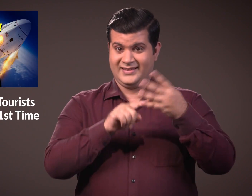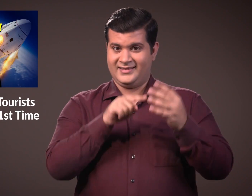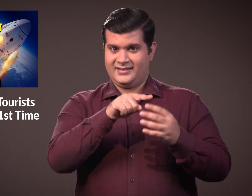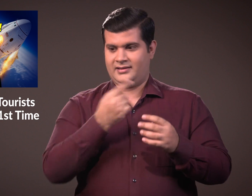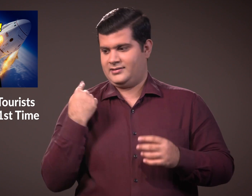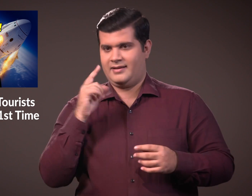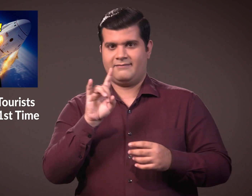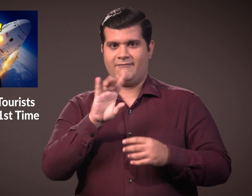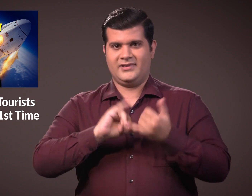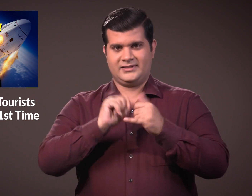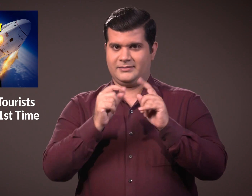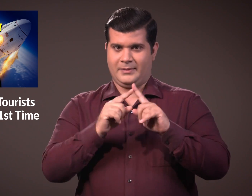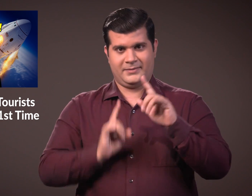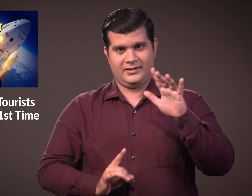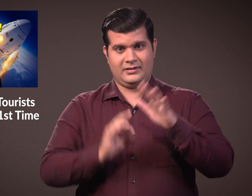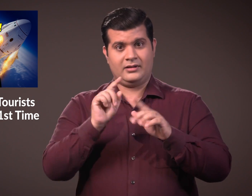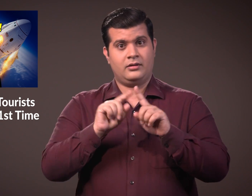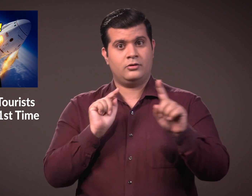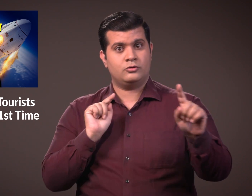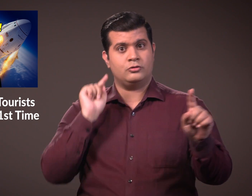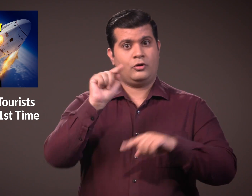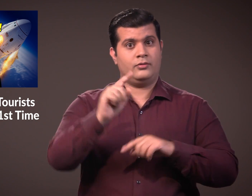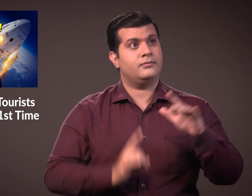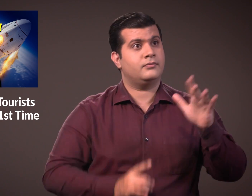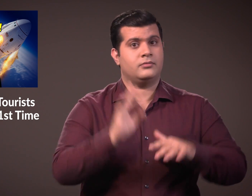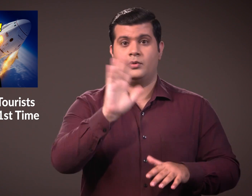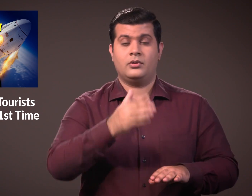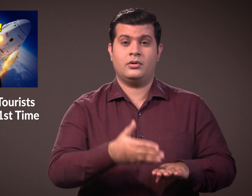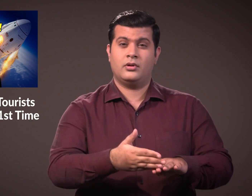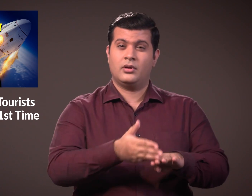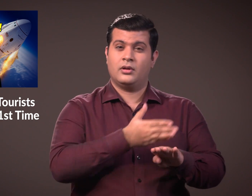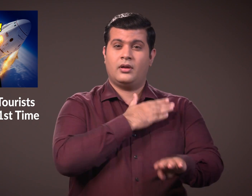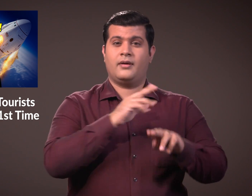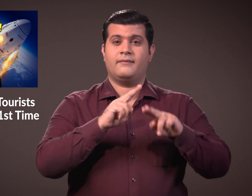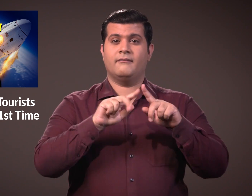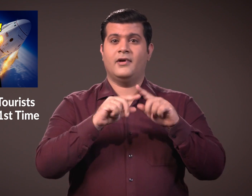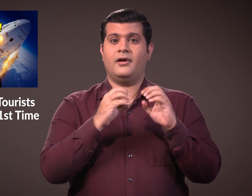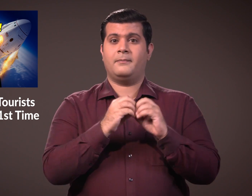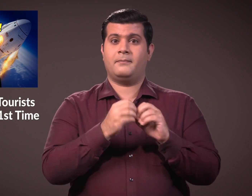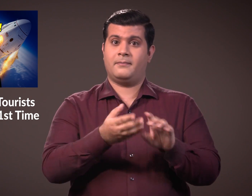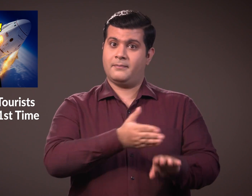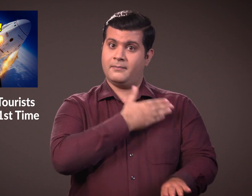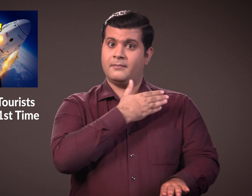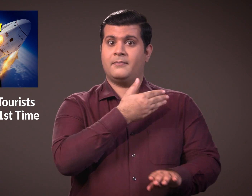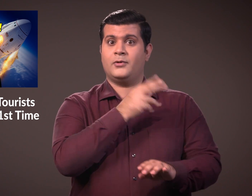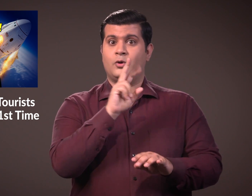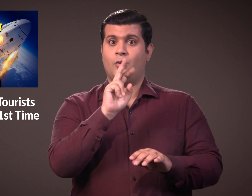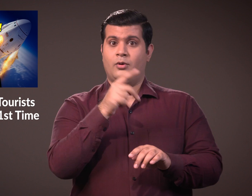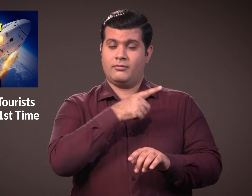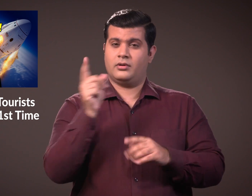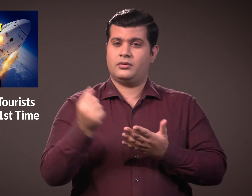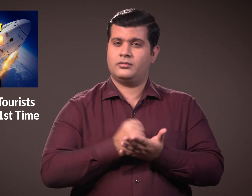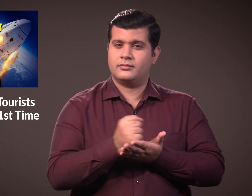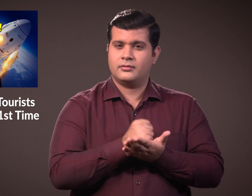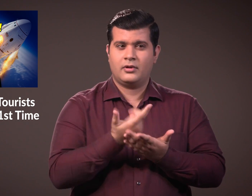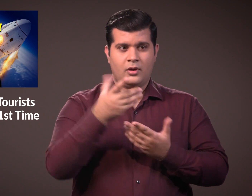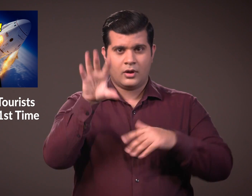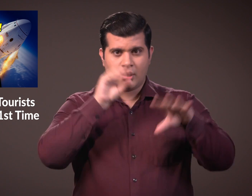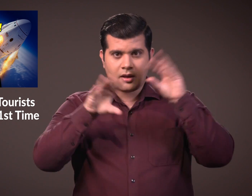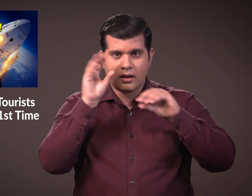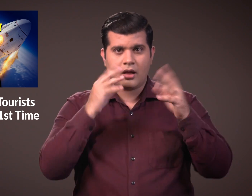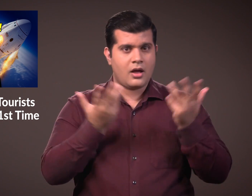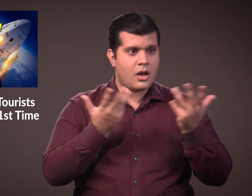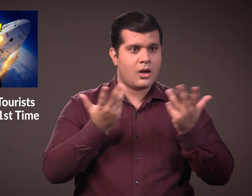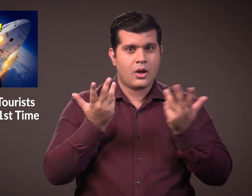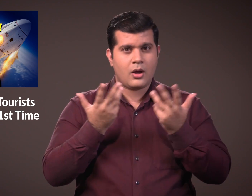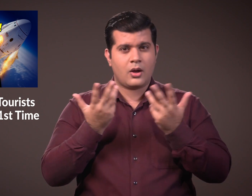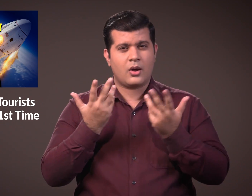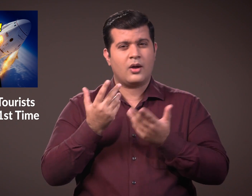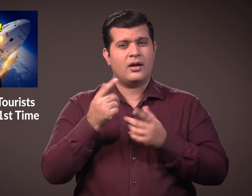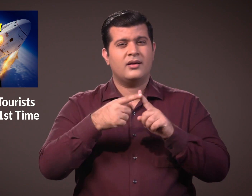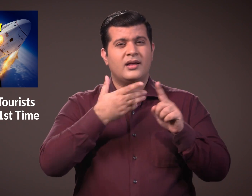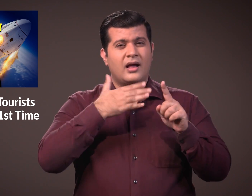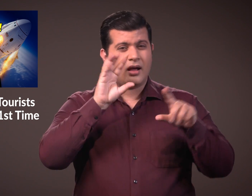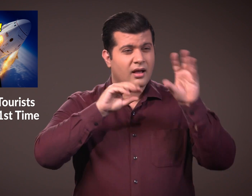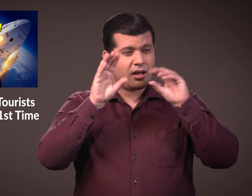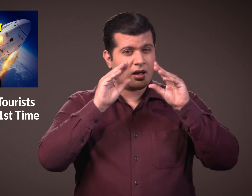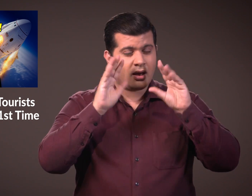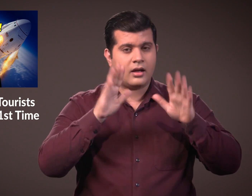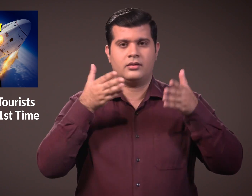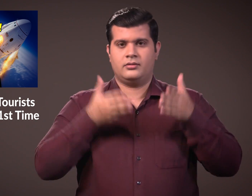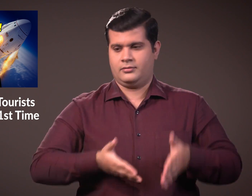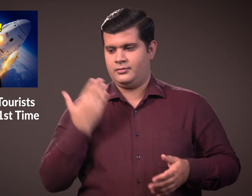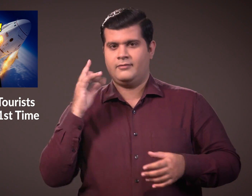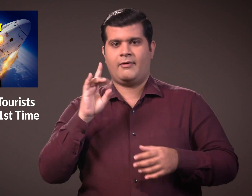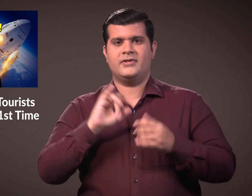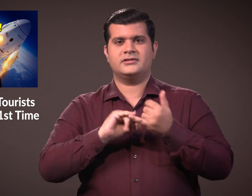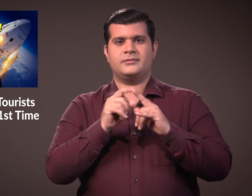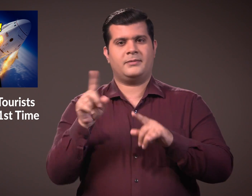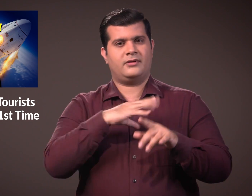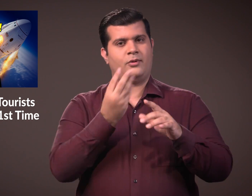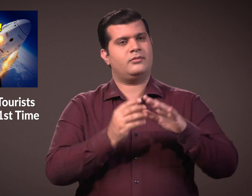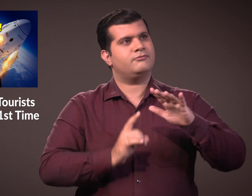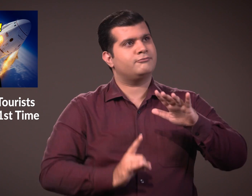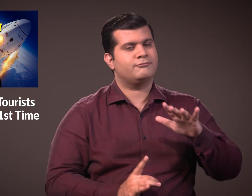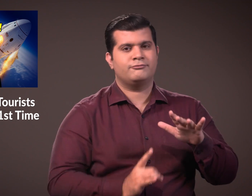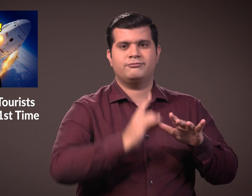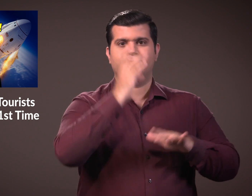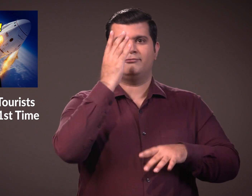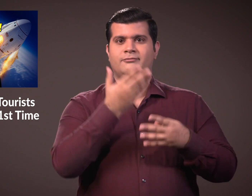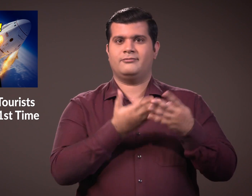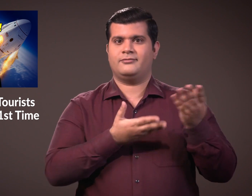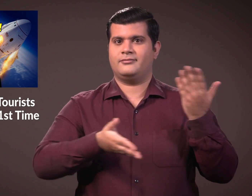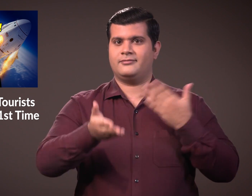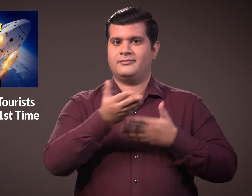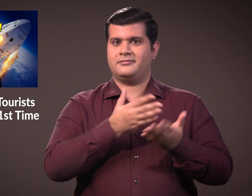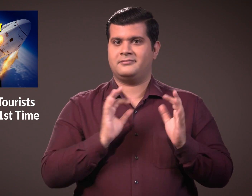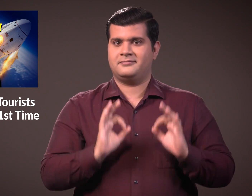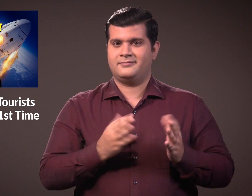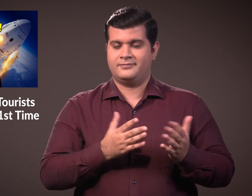The team has worked with SpaceX to train since February.